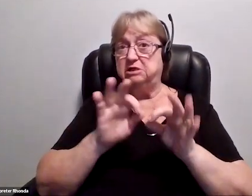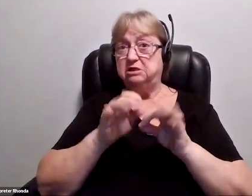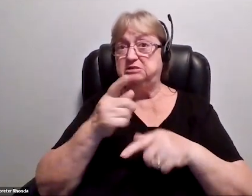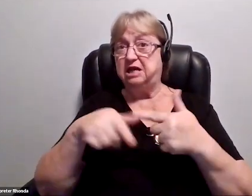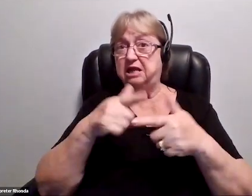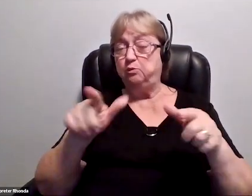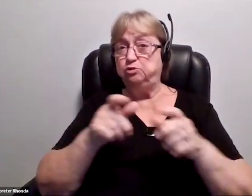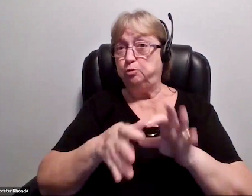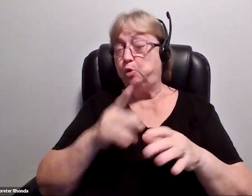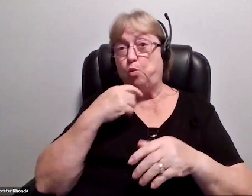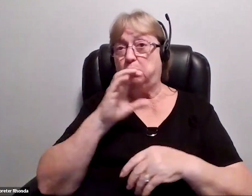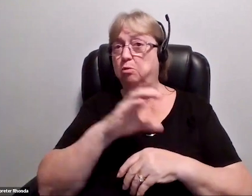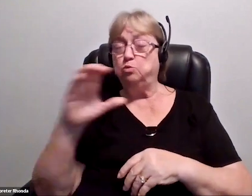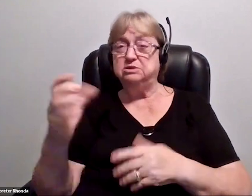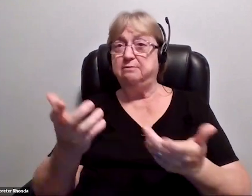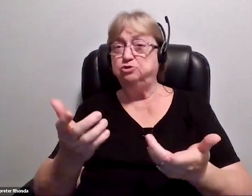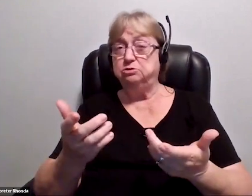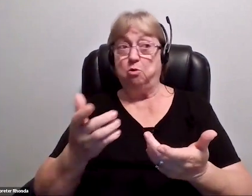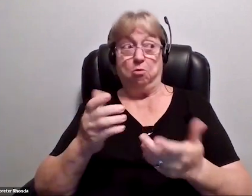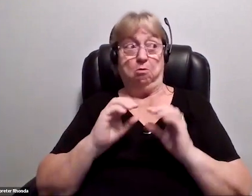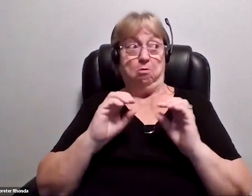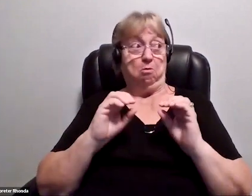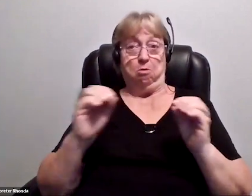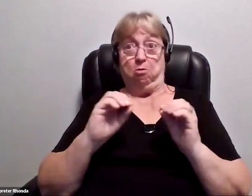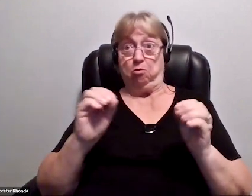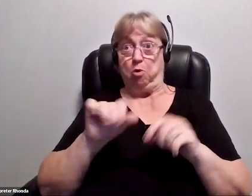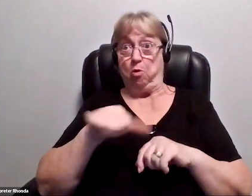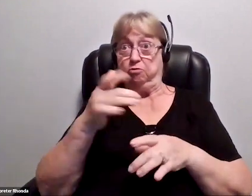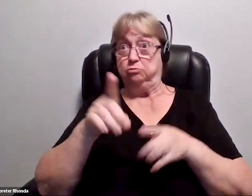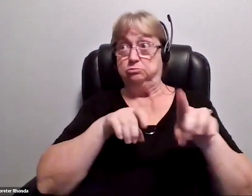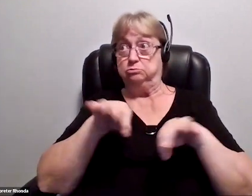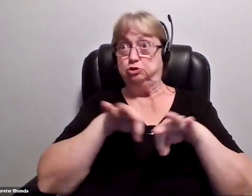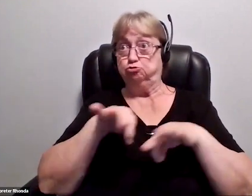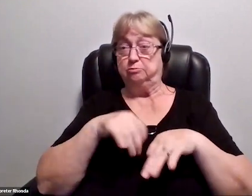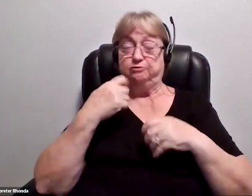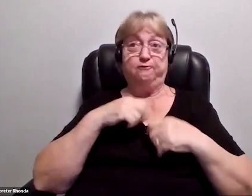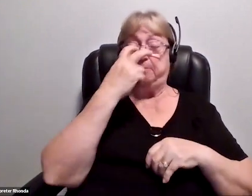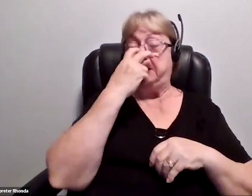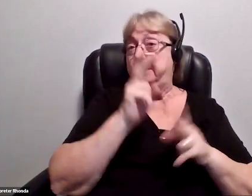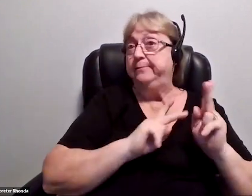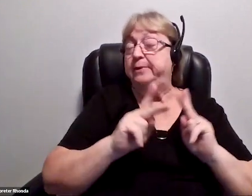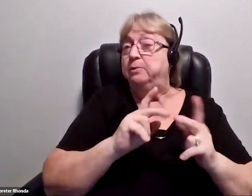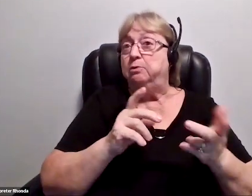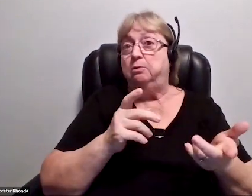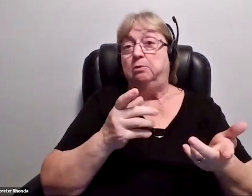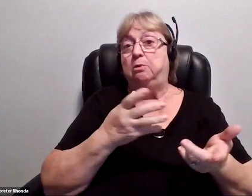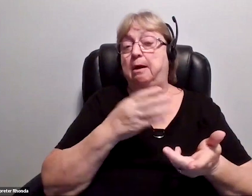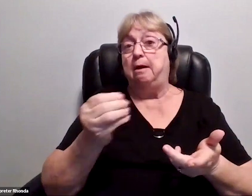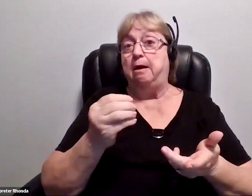or it doesn't have a audio description for blind people, and the magazines and books don't have Braille.